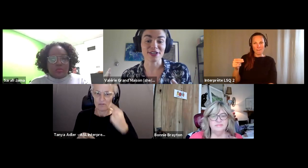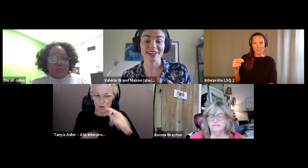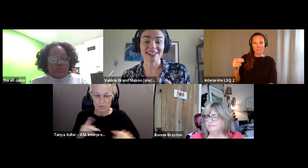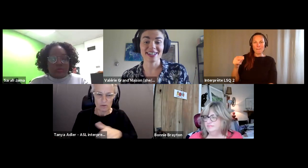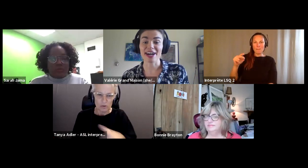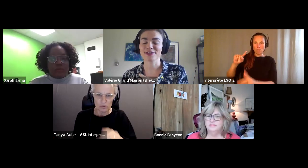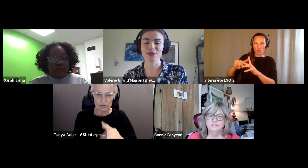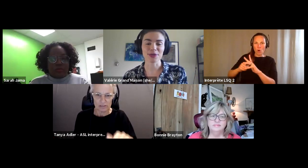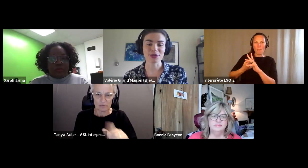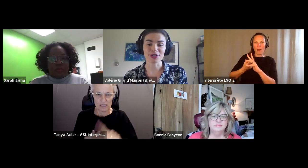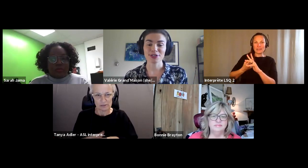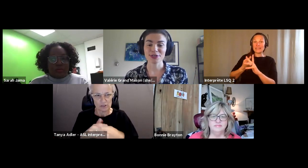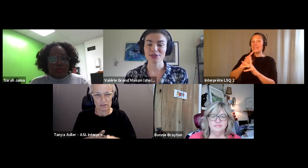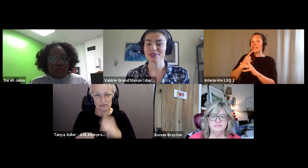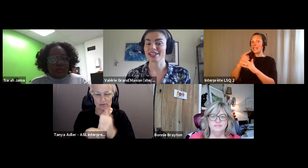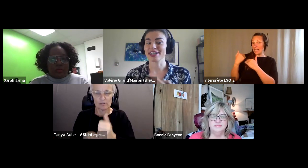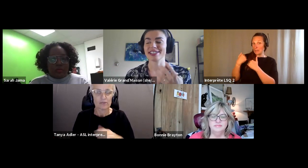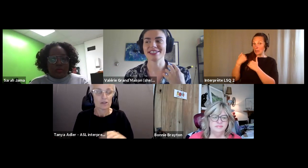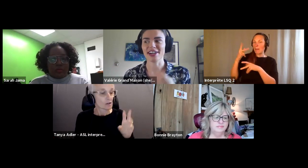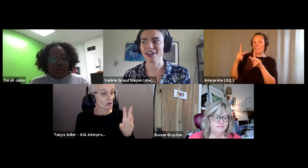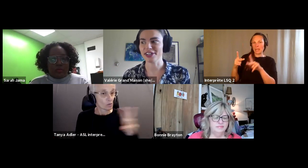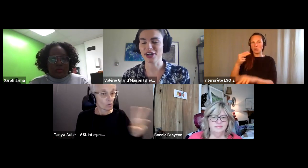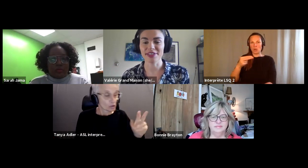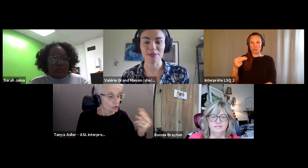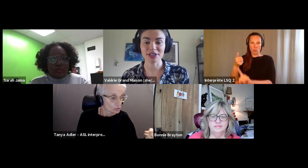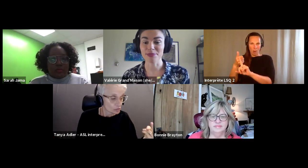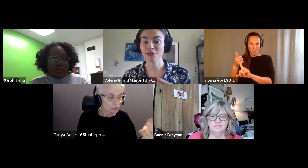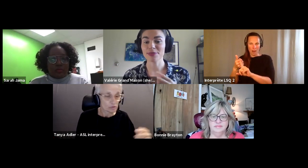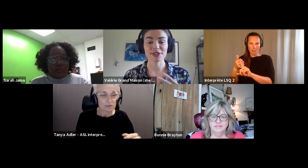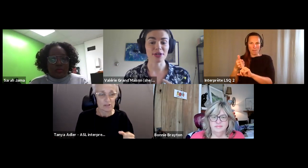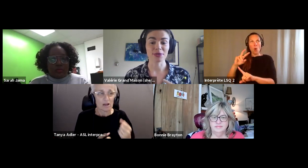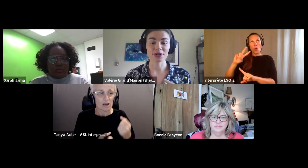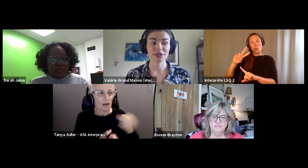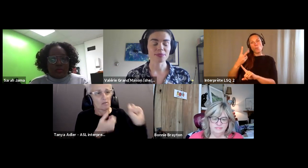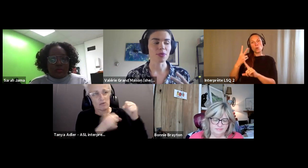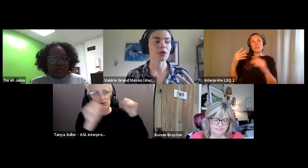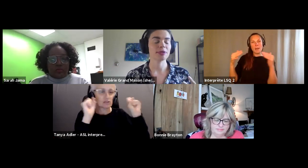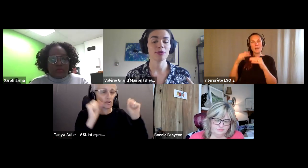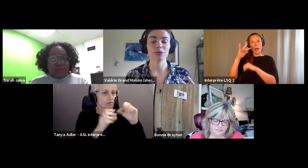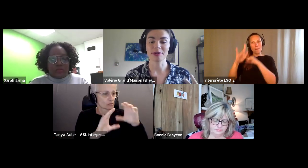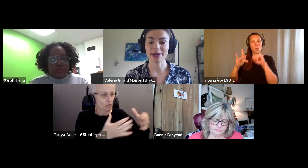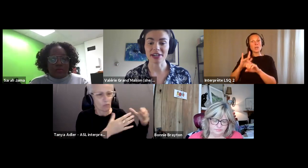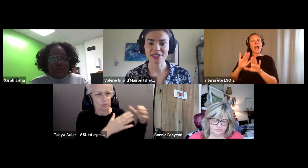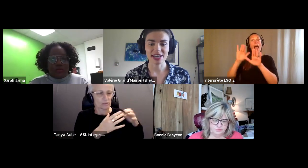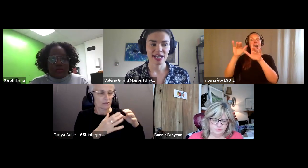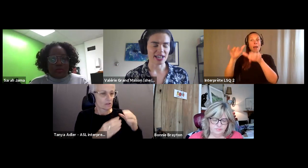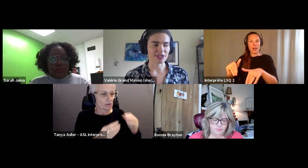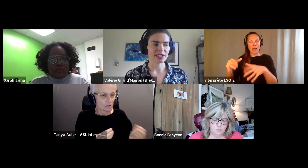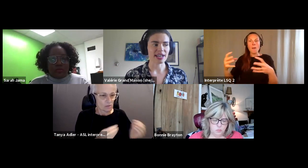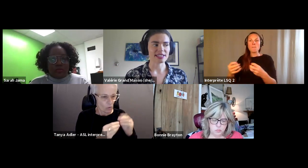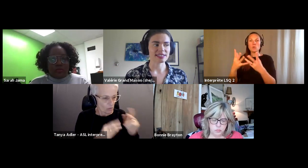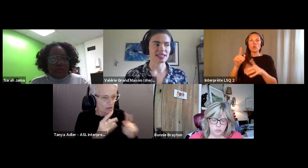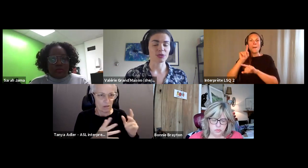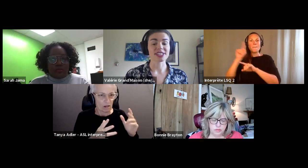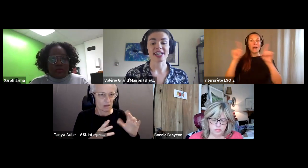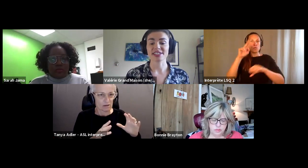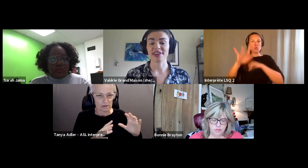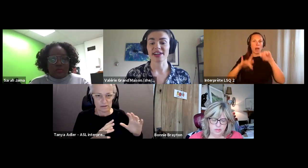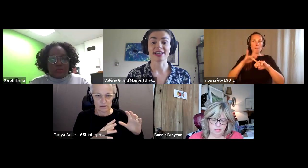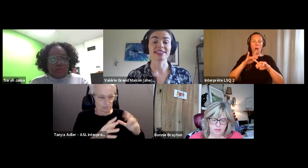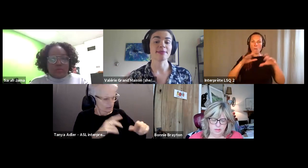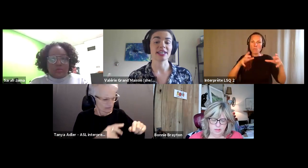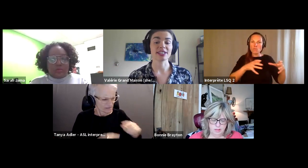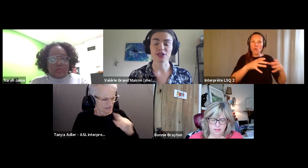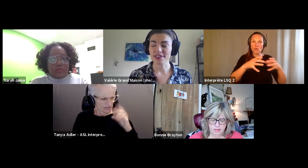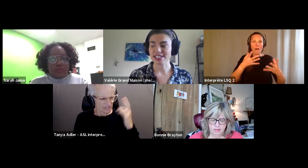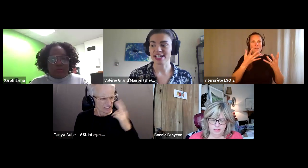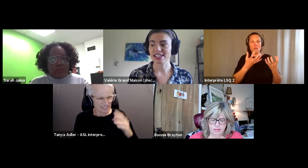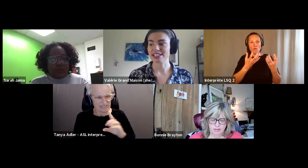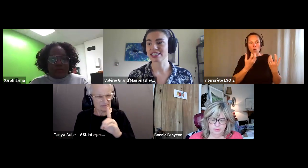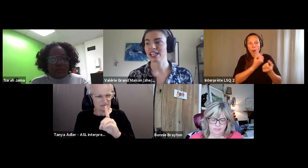Valérie Grand’Maison (she/elle): That started after World War Two and a lot of liberation movements around the world more people are impaired and you realize you weren't satisfied that disability services.